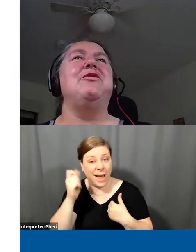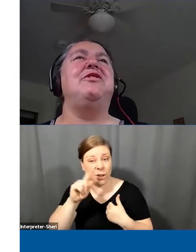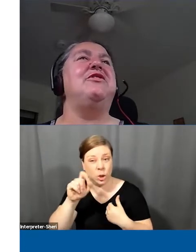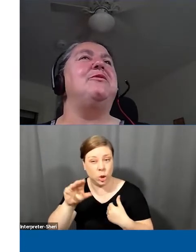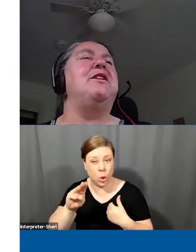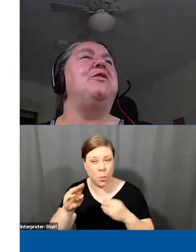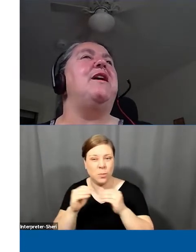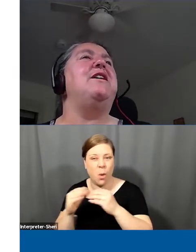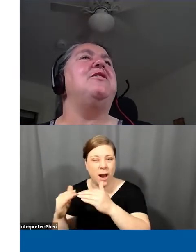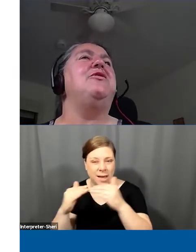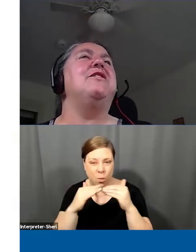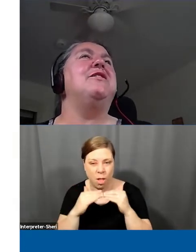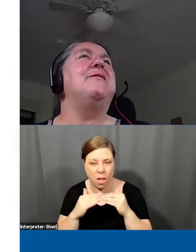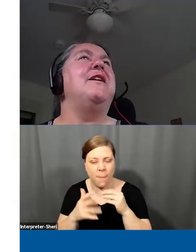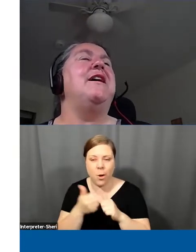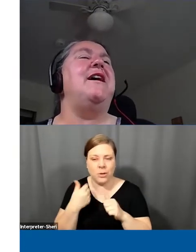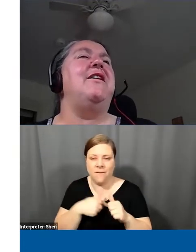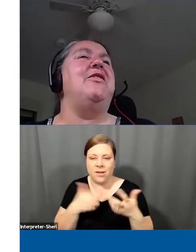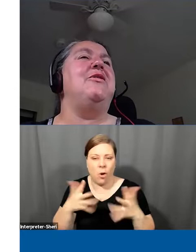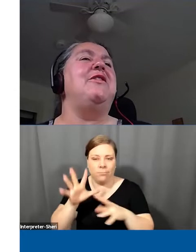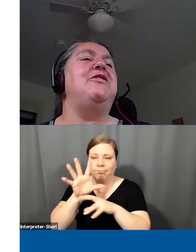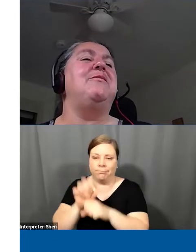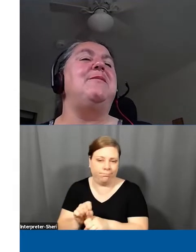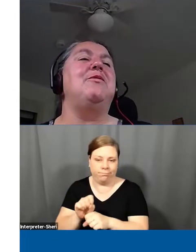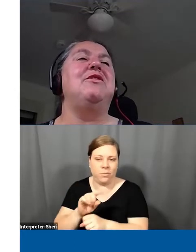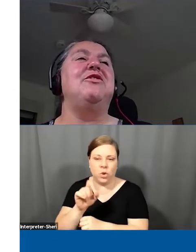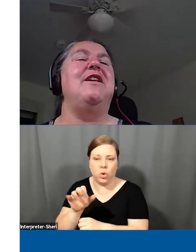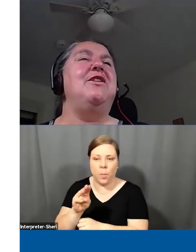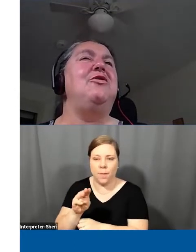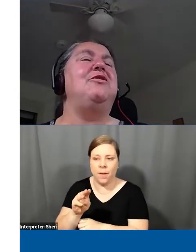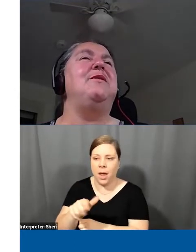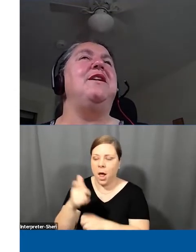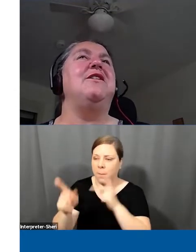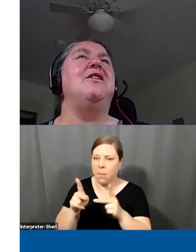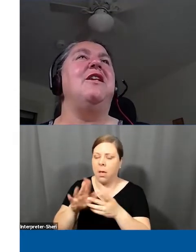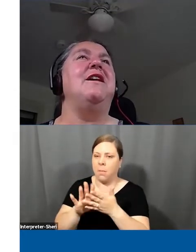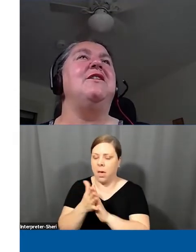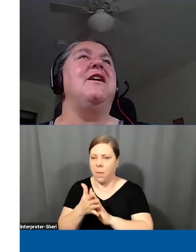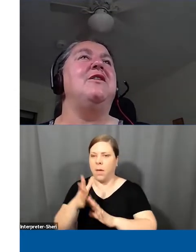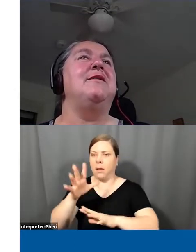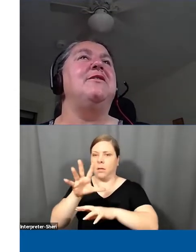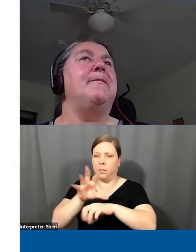Most of us already knew how to use it. And the rest of the people were just getting used to being in an online environment.